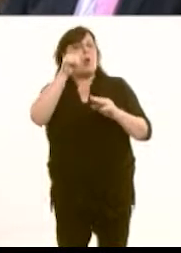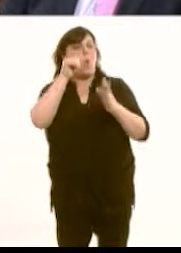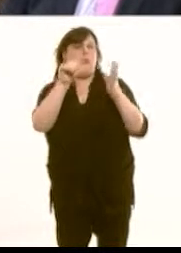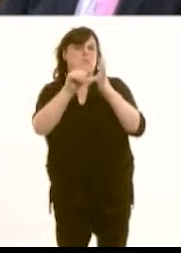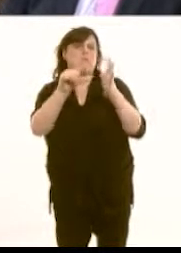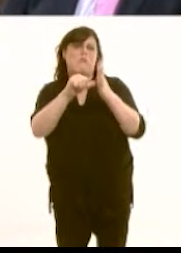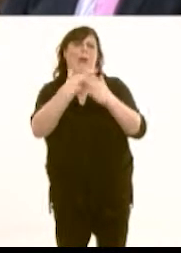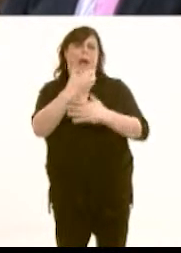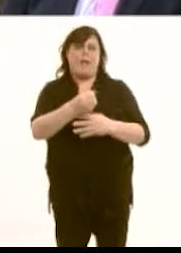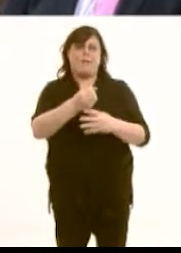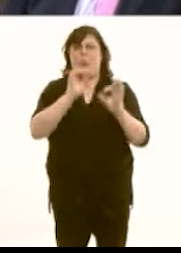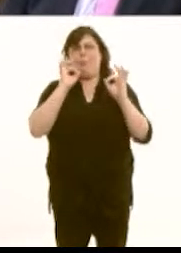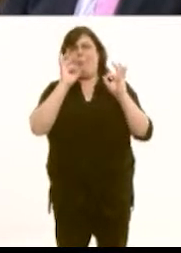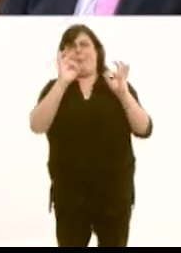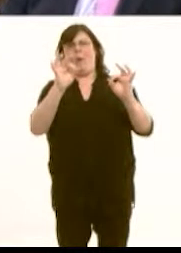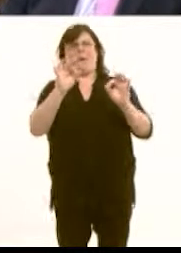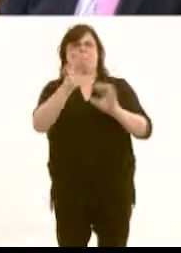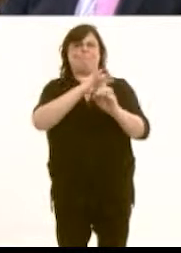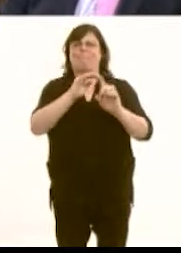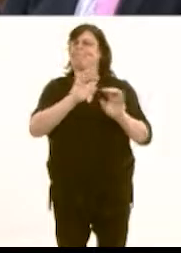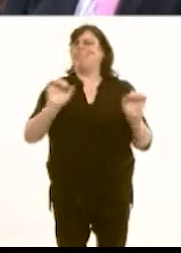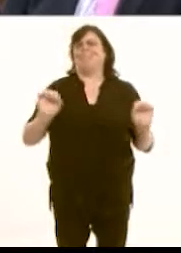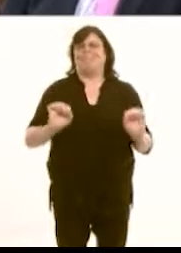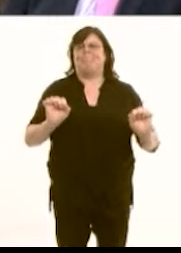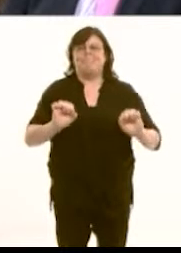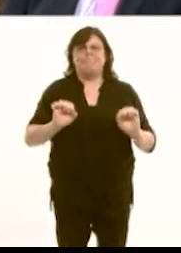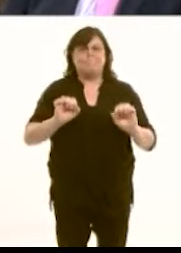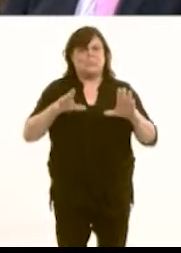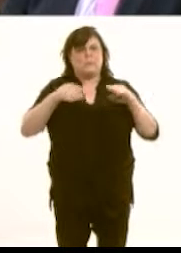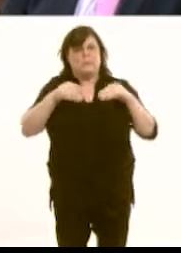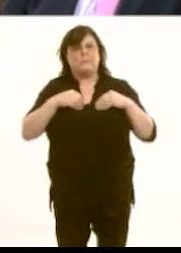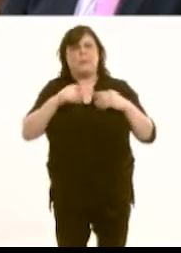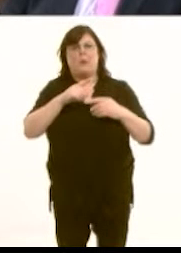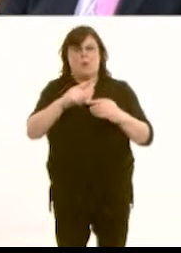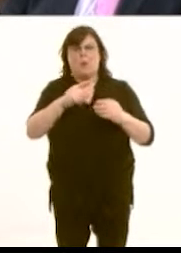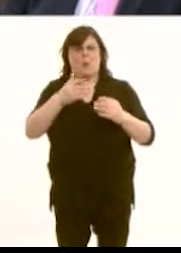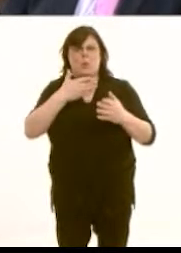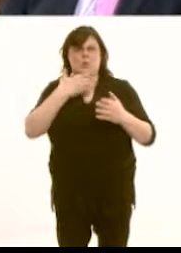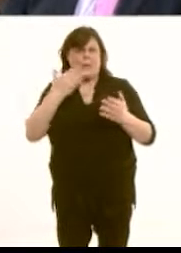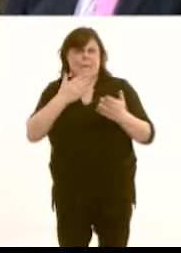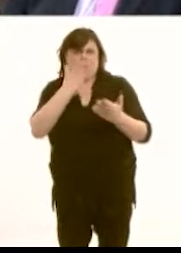everythingís perfect, we accept that. But we donít have lots of trusts that are in special measures, and we donít have a